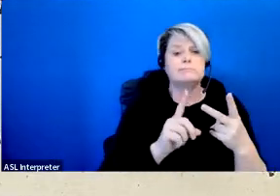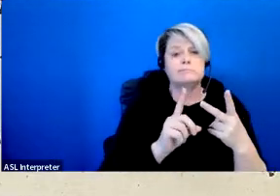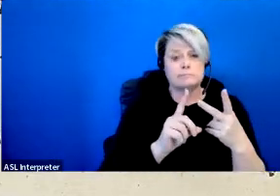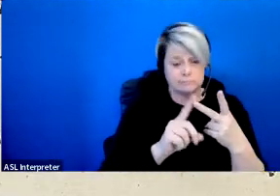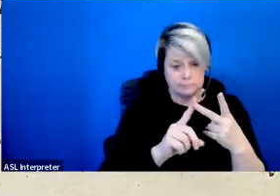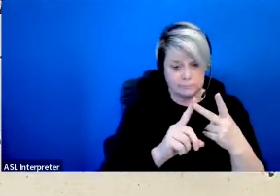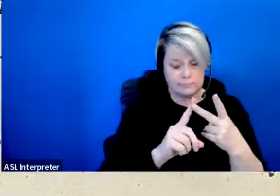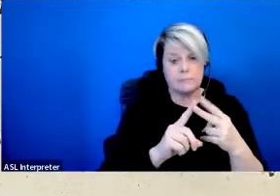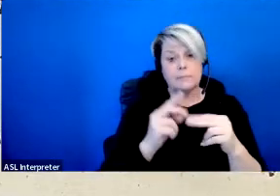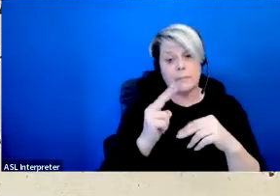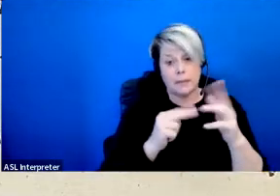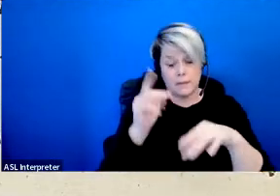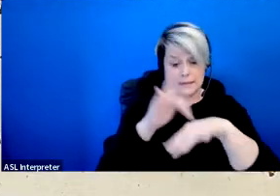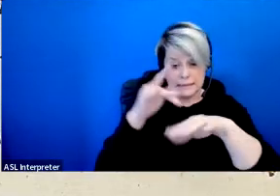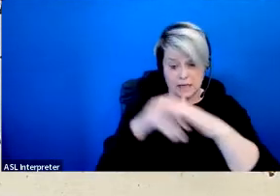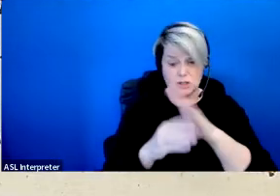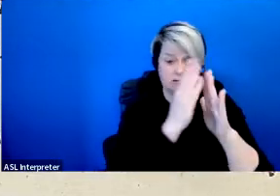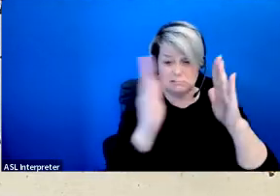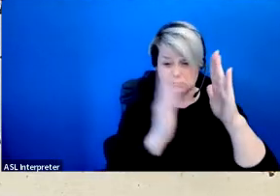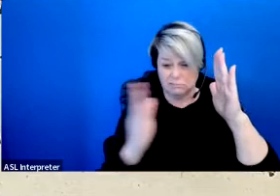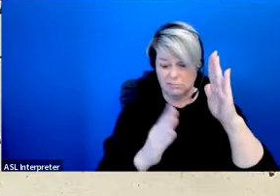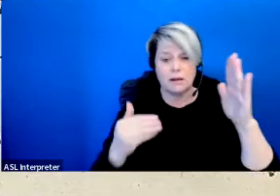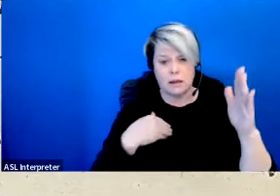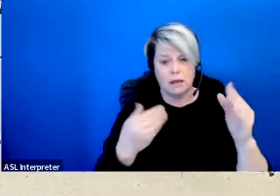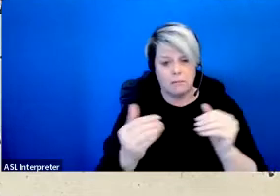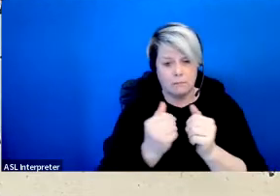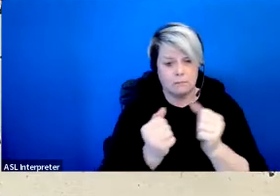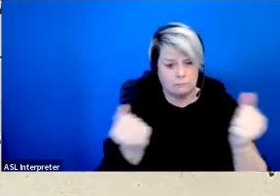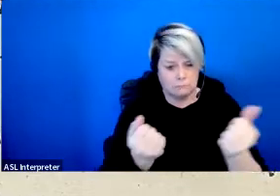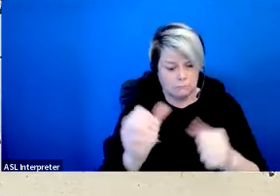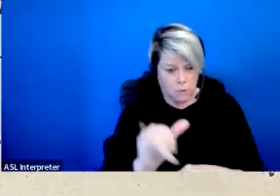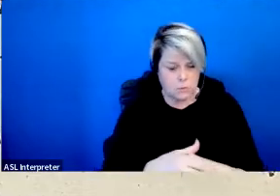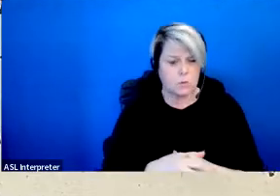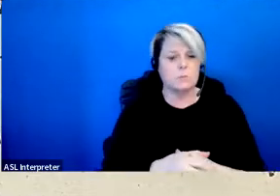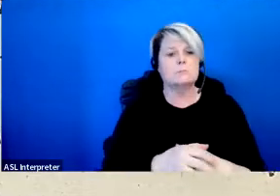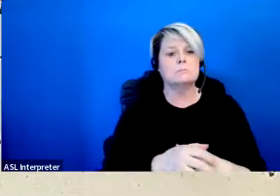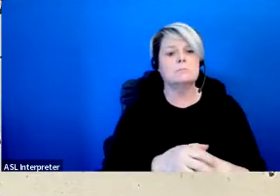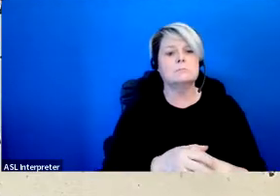are thing you can access online. There are many other physically located in the building.